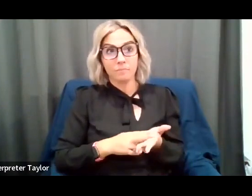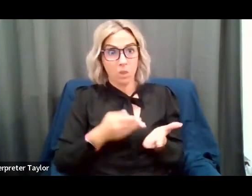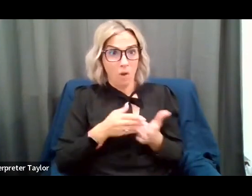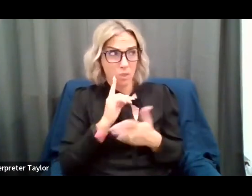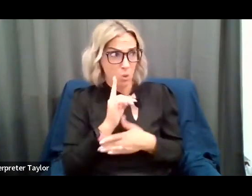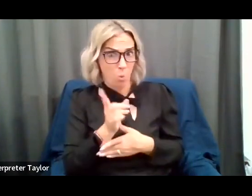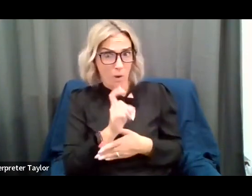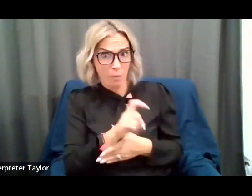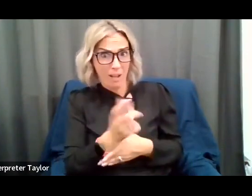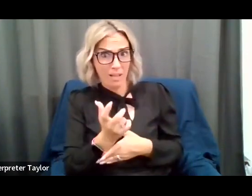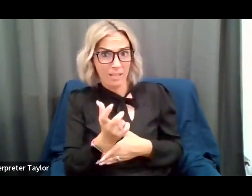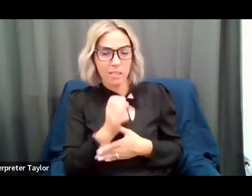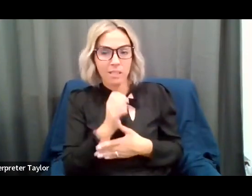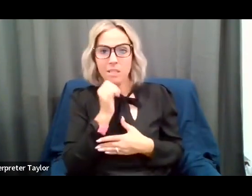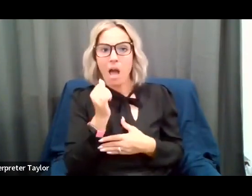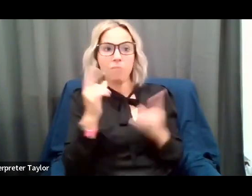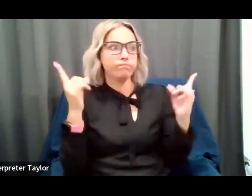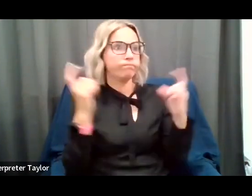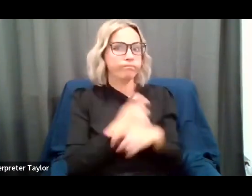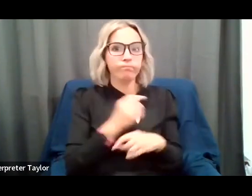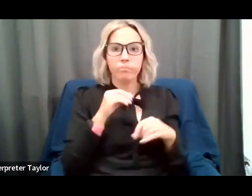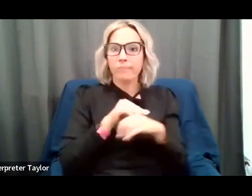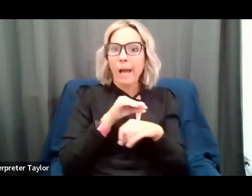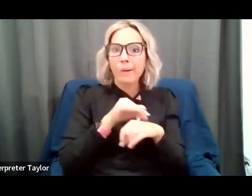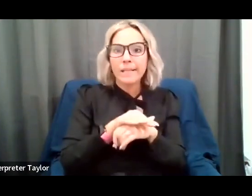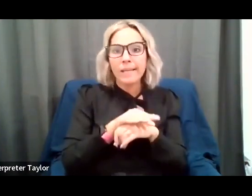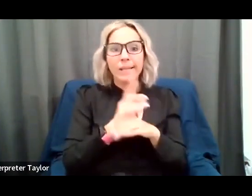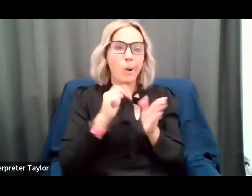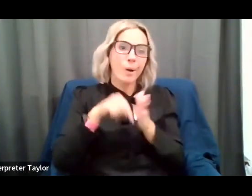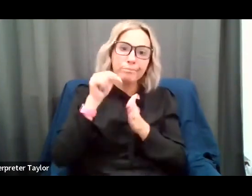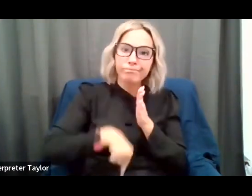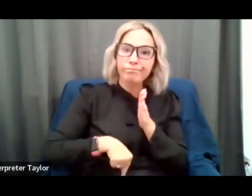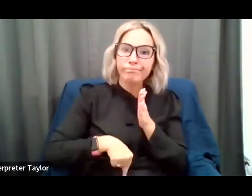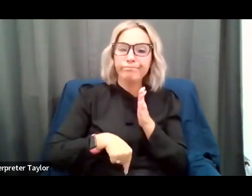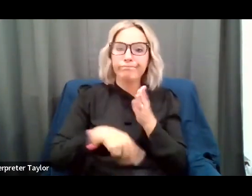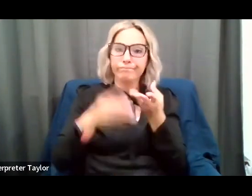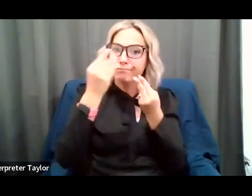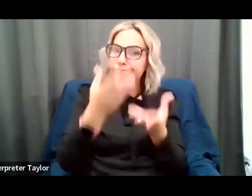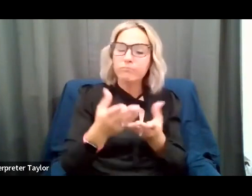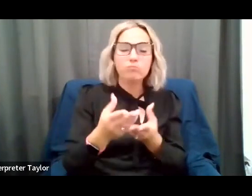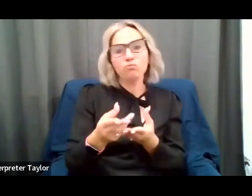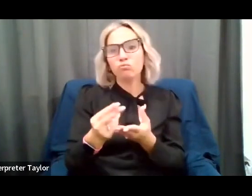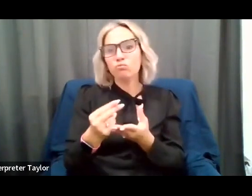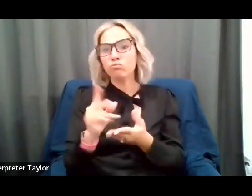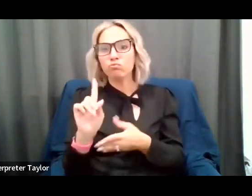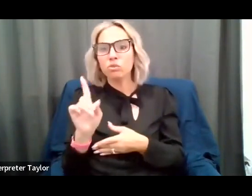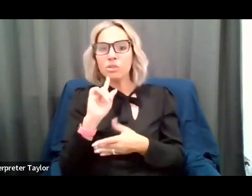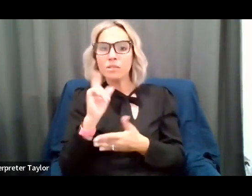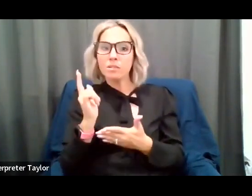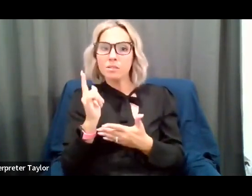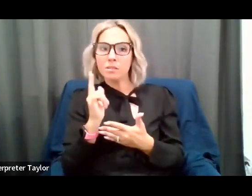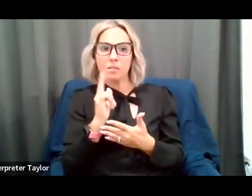It-it's not anything to do with Counseling or giving in-in-depth, um, information, but it's just the logistical how-to.